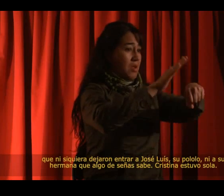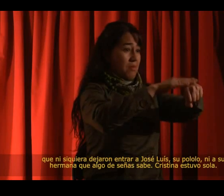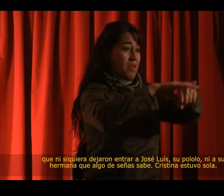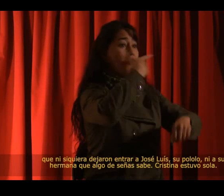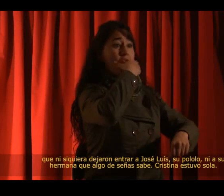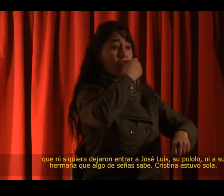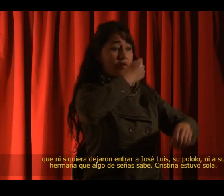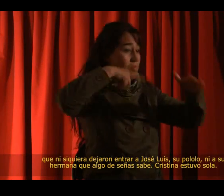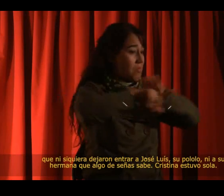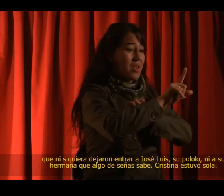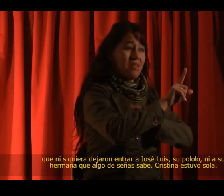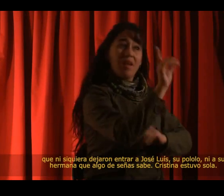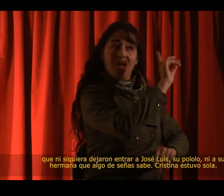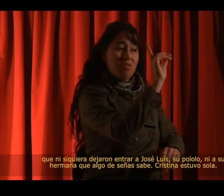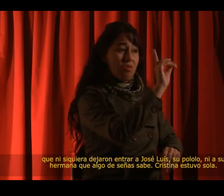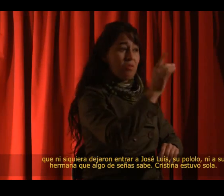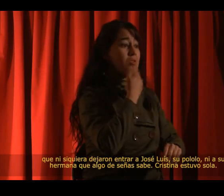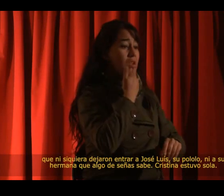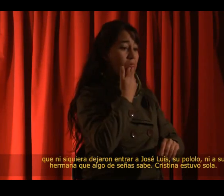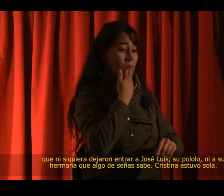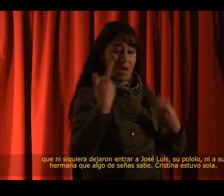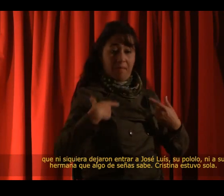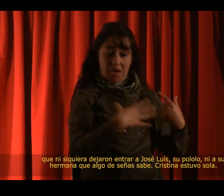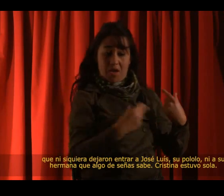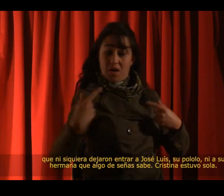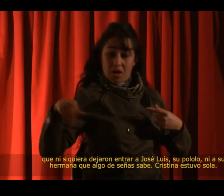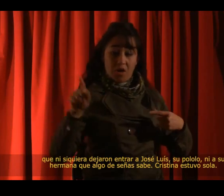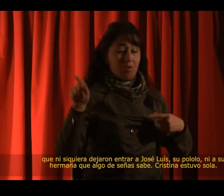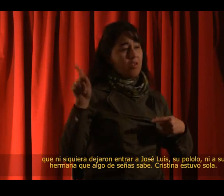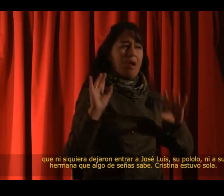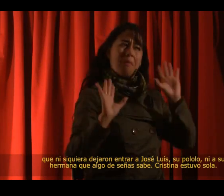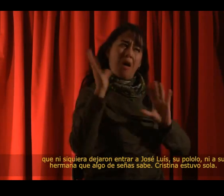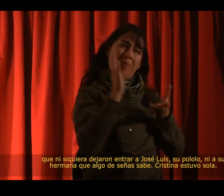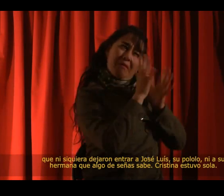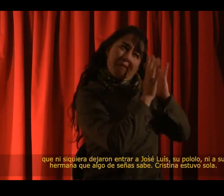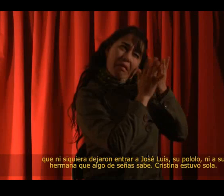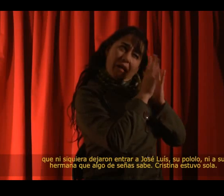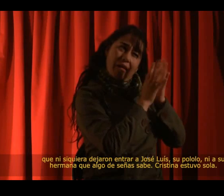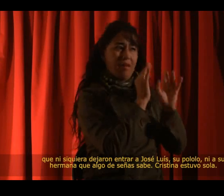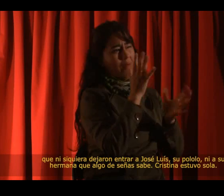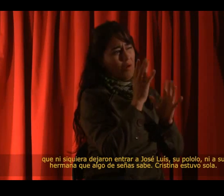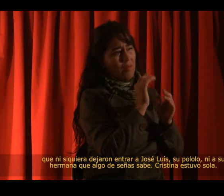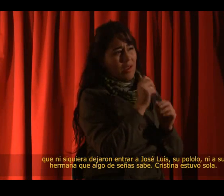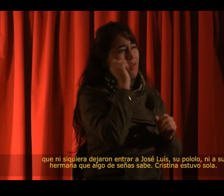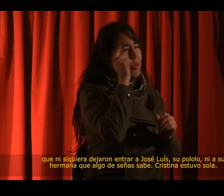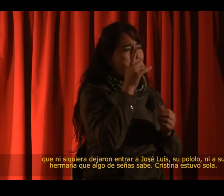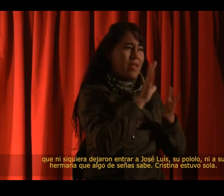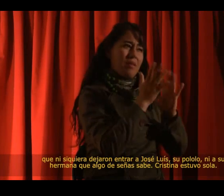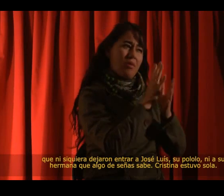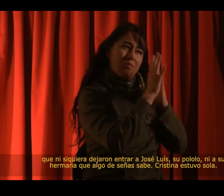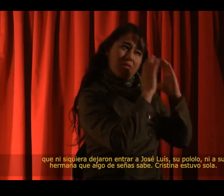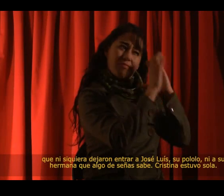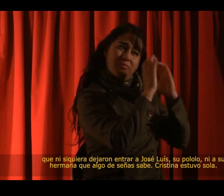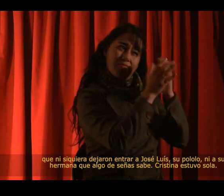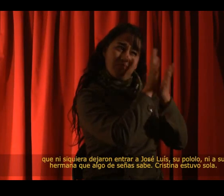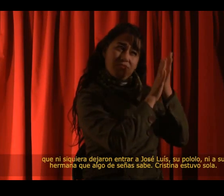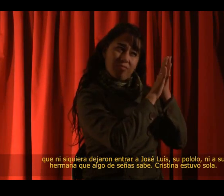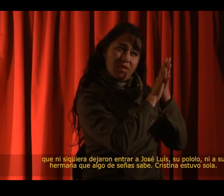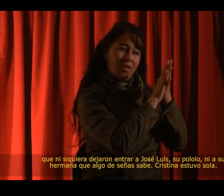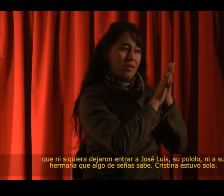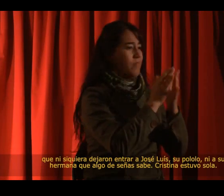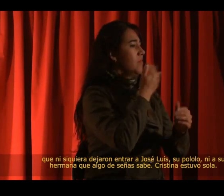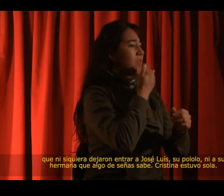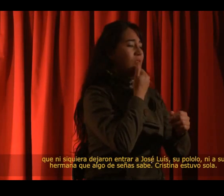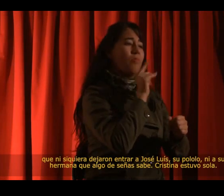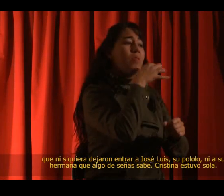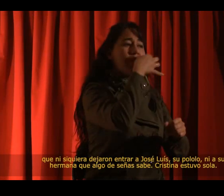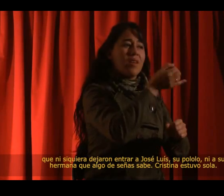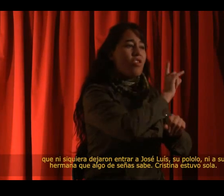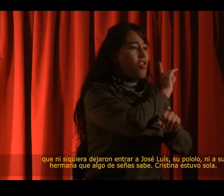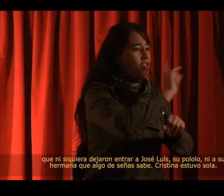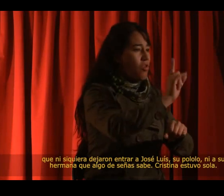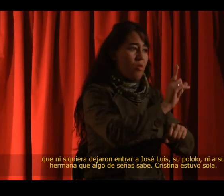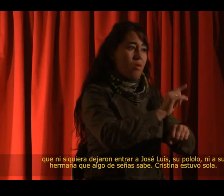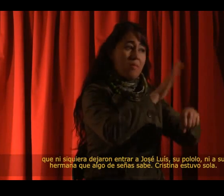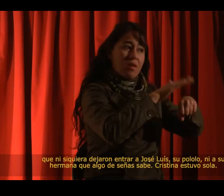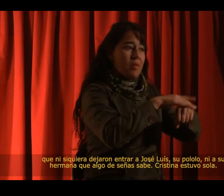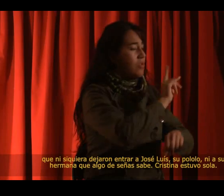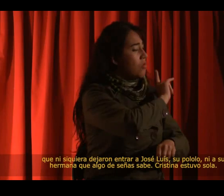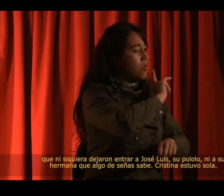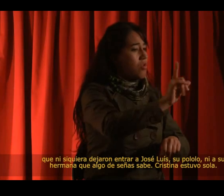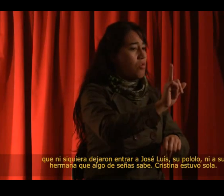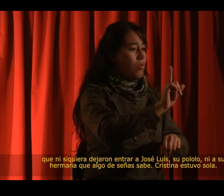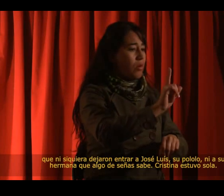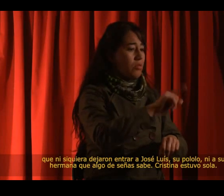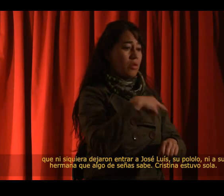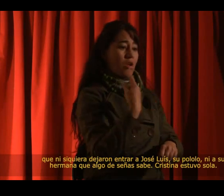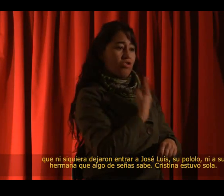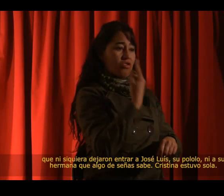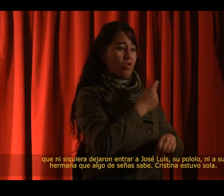and that they had not even allowed in José Luis, her boyfriend, or her sister who knew some basic signs. Cristina had been alone.